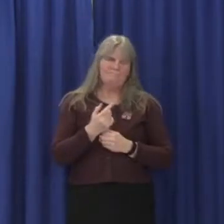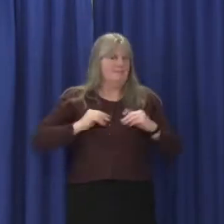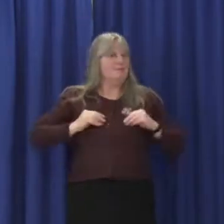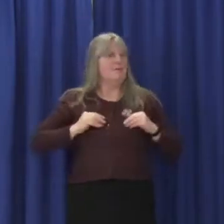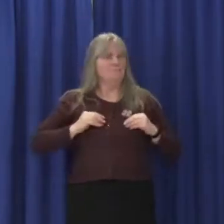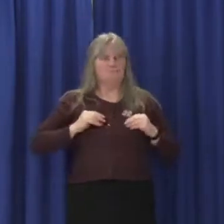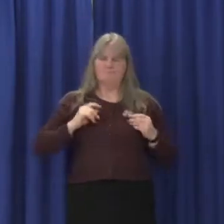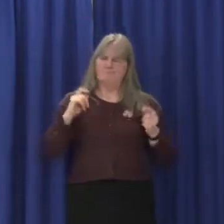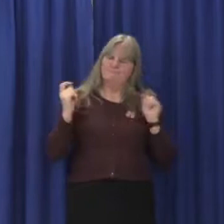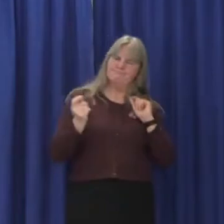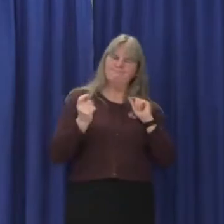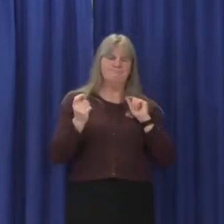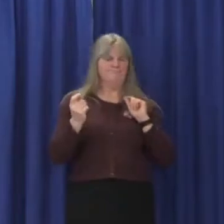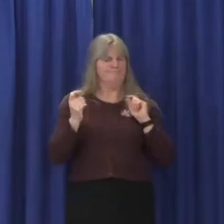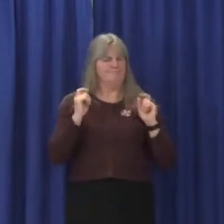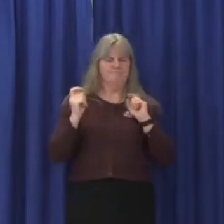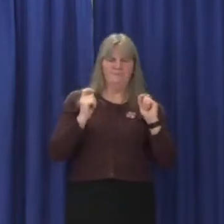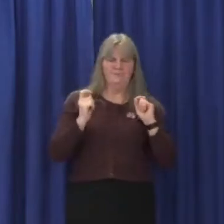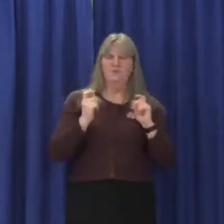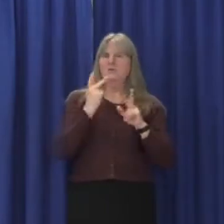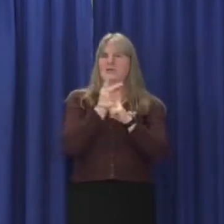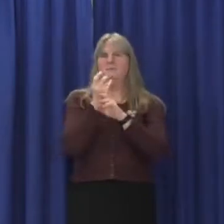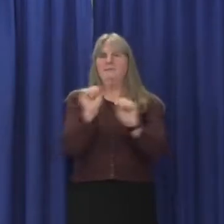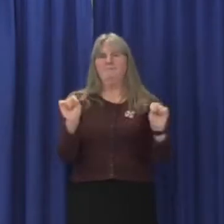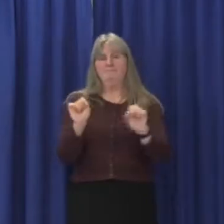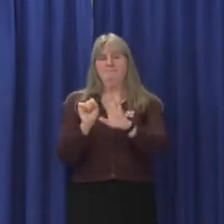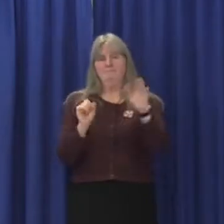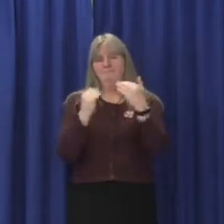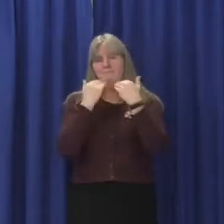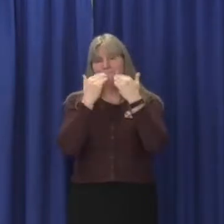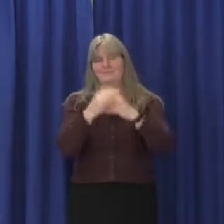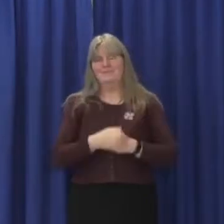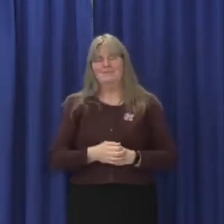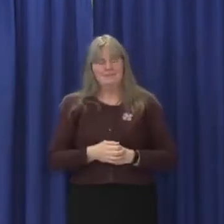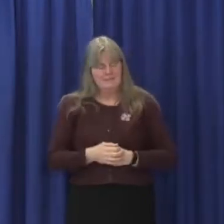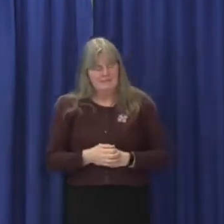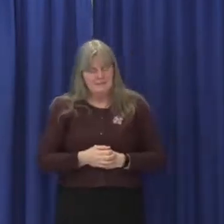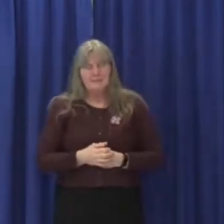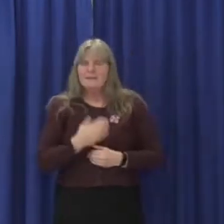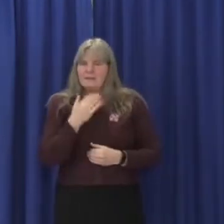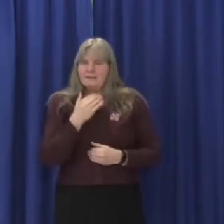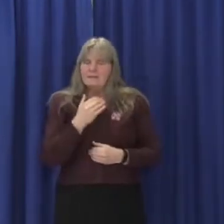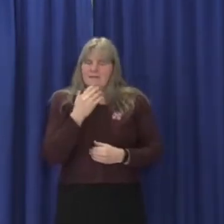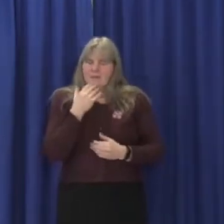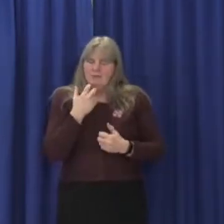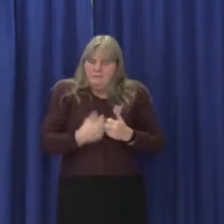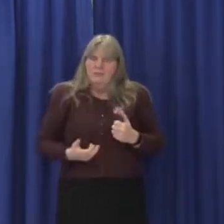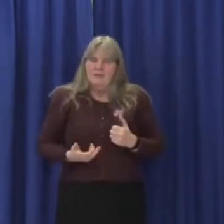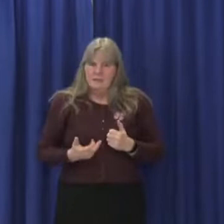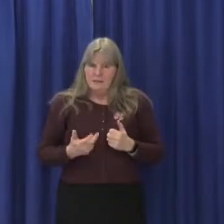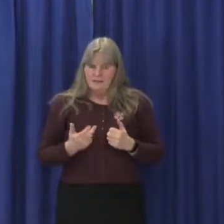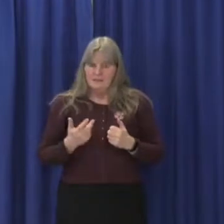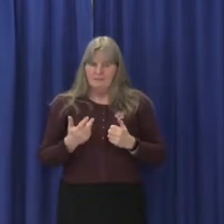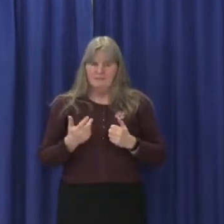that Yukoners are kept safe and protected. I know it's trying times and things are happening very fast and very furious at times.